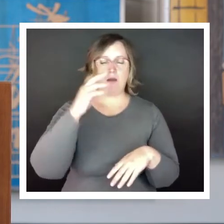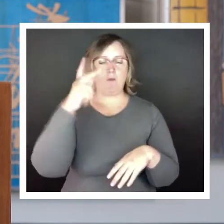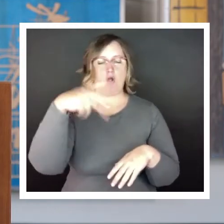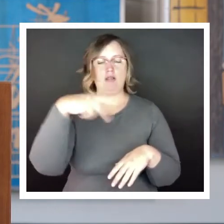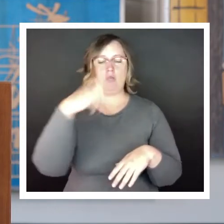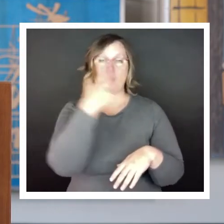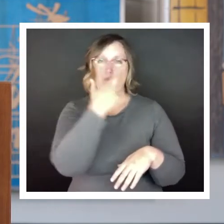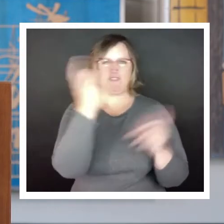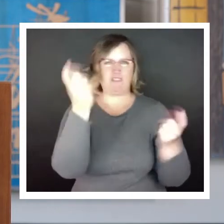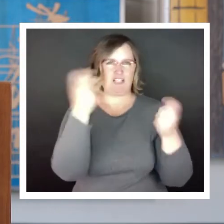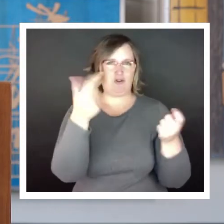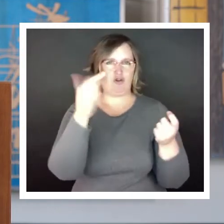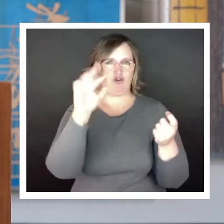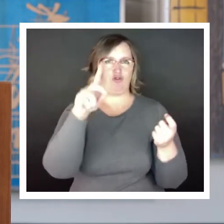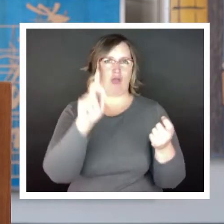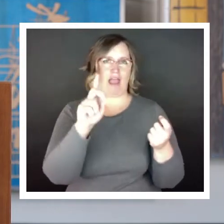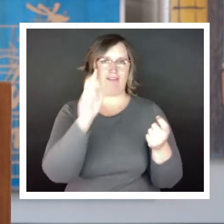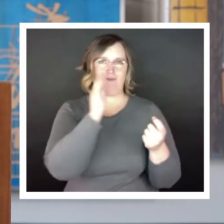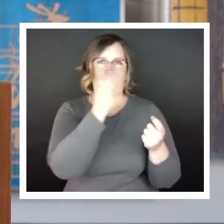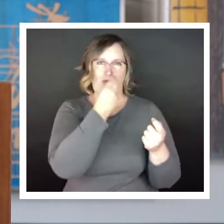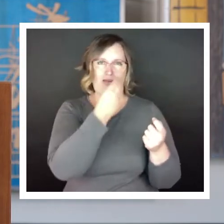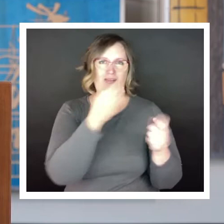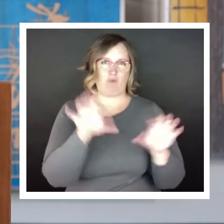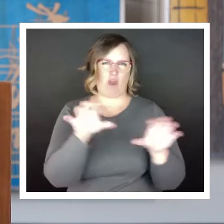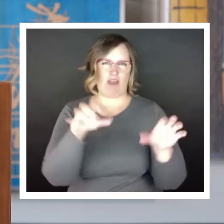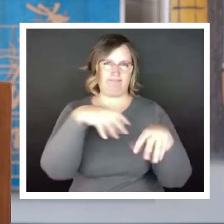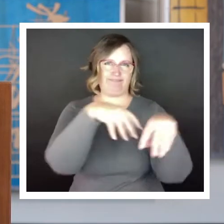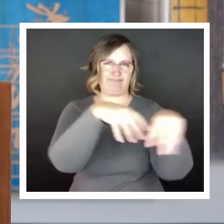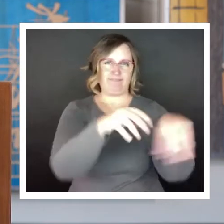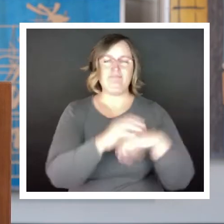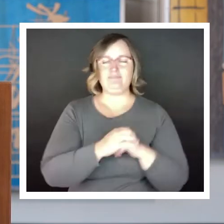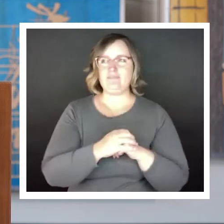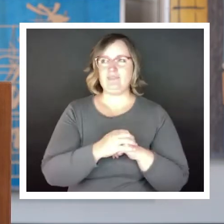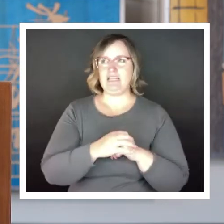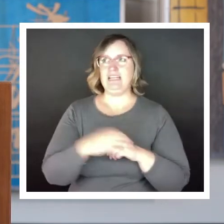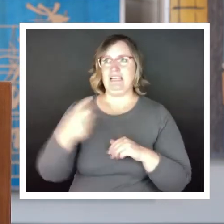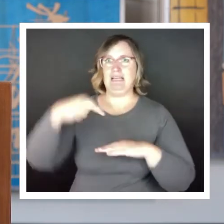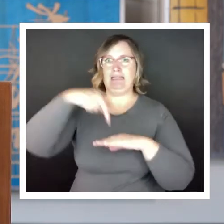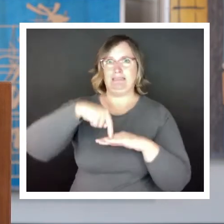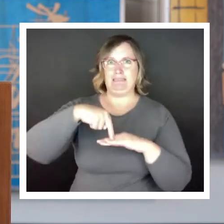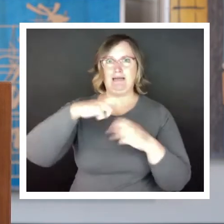For half a day, we sat on the back of a shiny and very slippery black convertible,